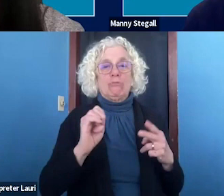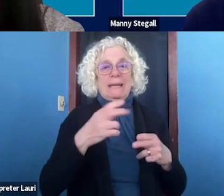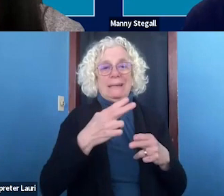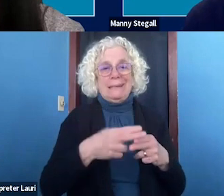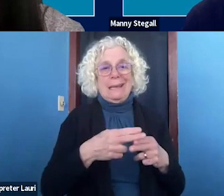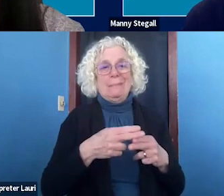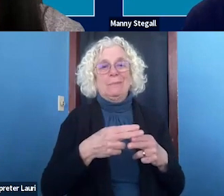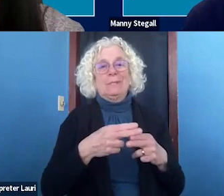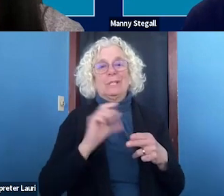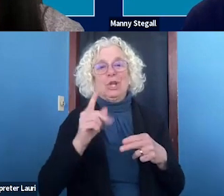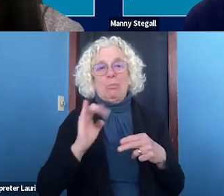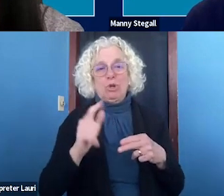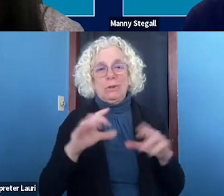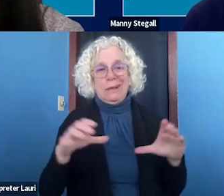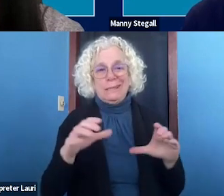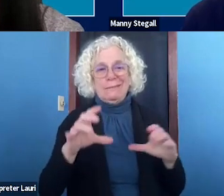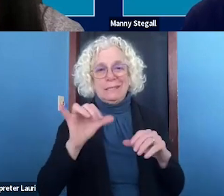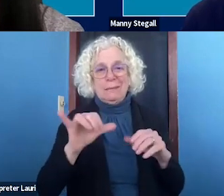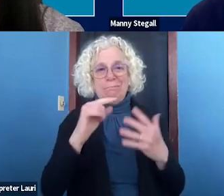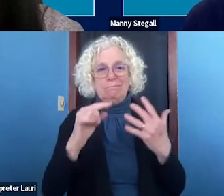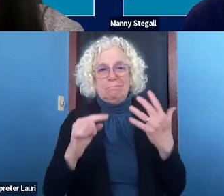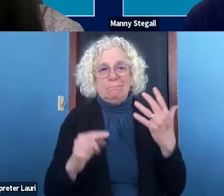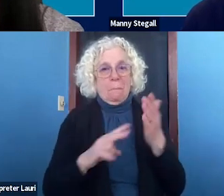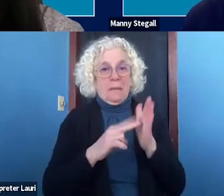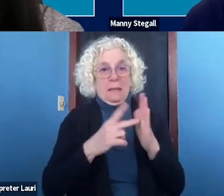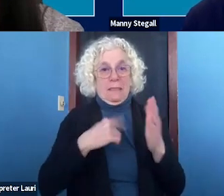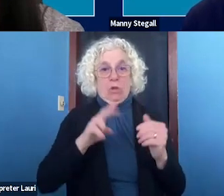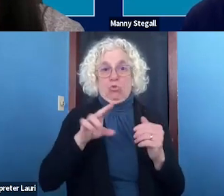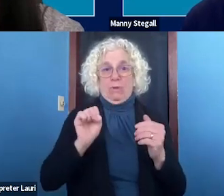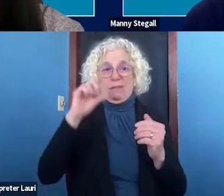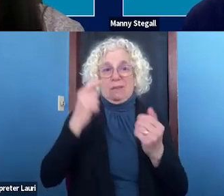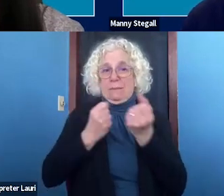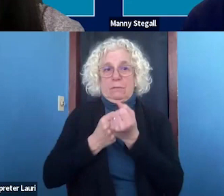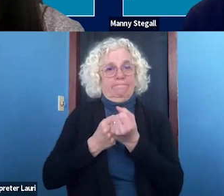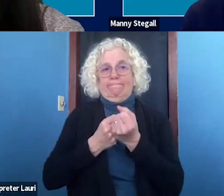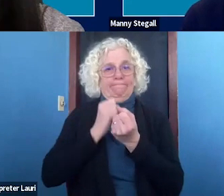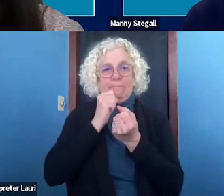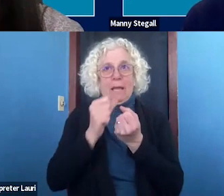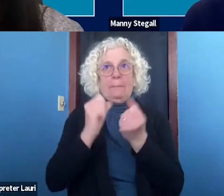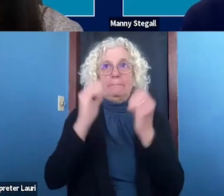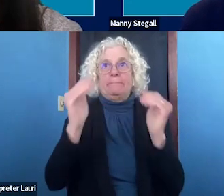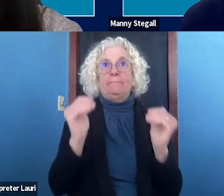or organizations imply endorsements by the U.S. government. Next slide, please.